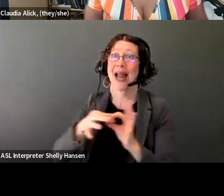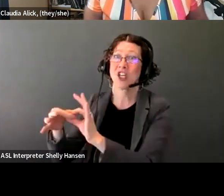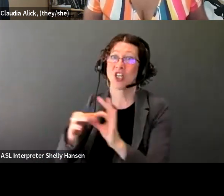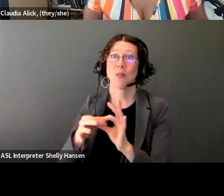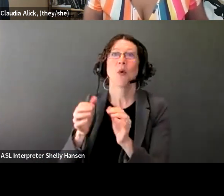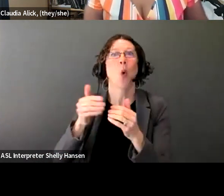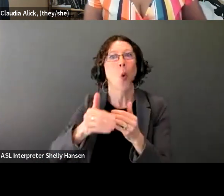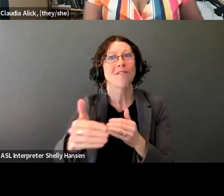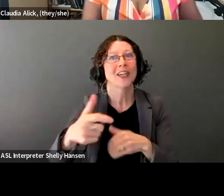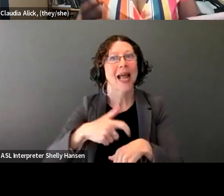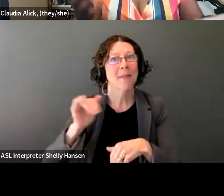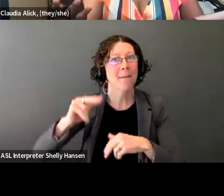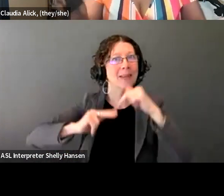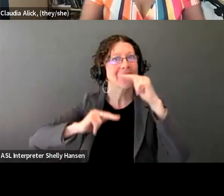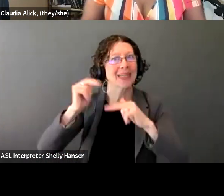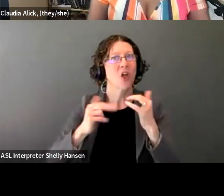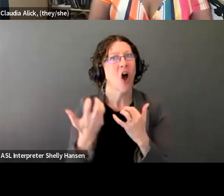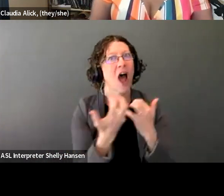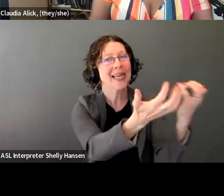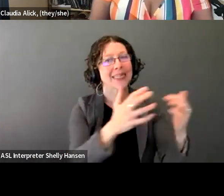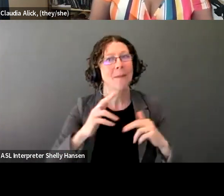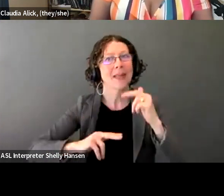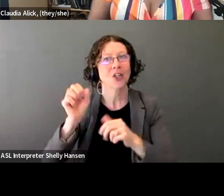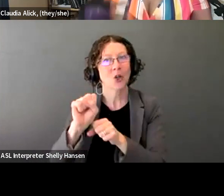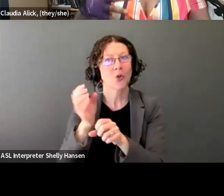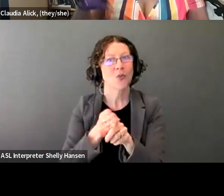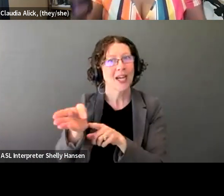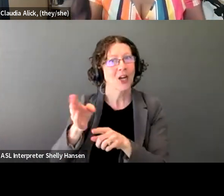That's how you build an audience, career, practice.